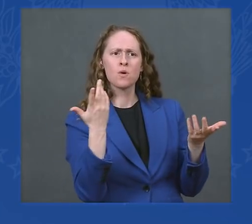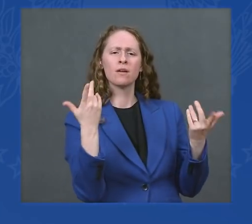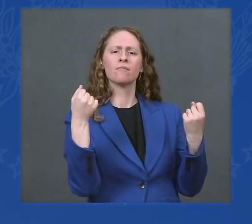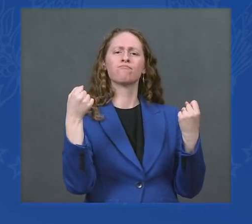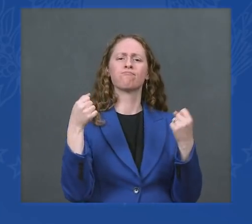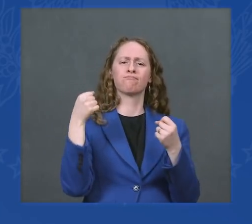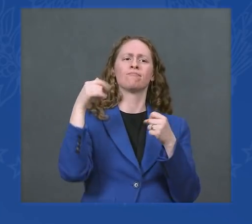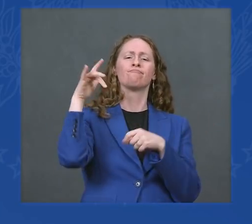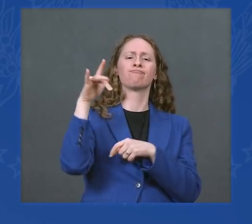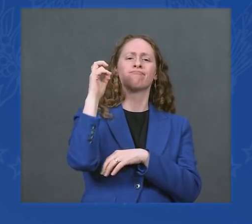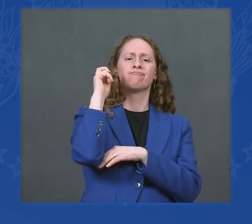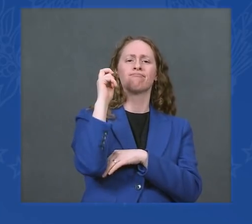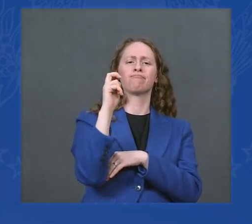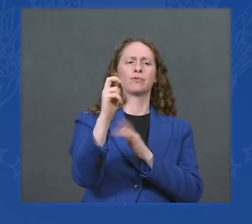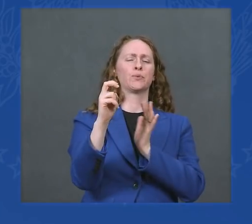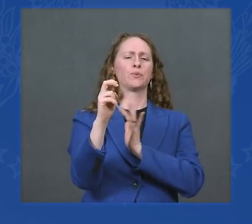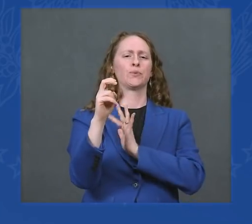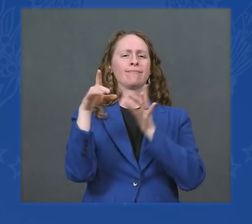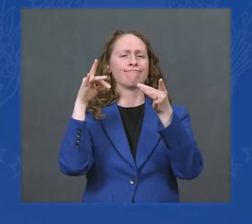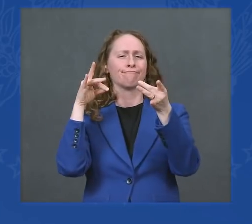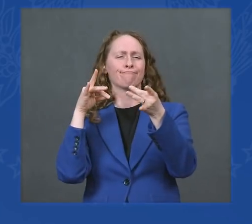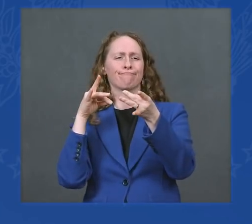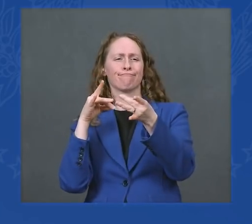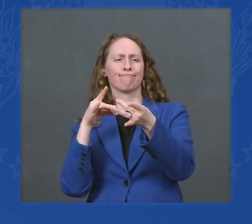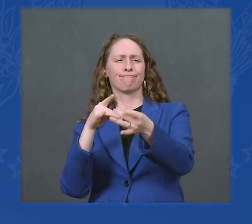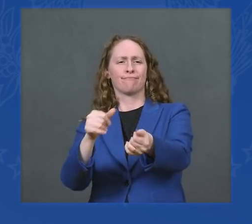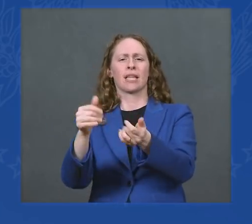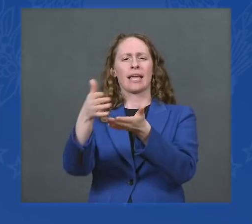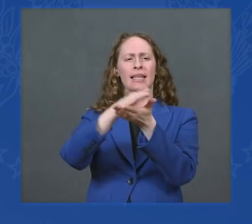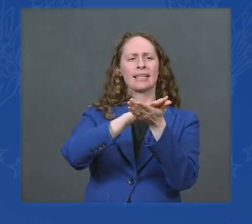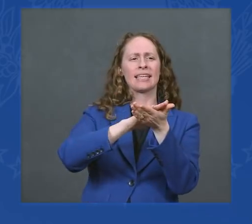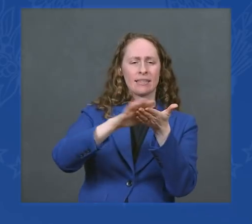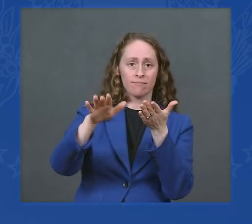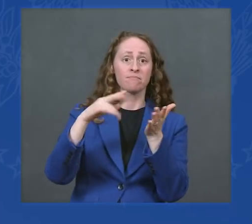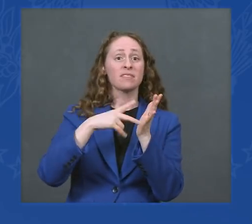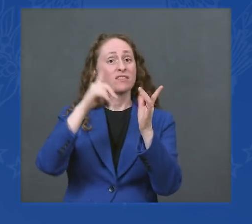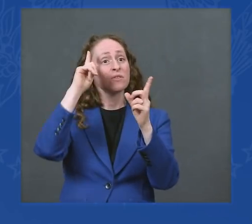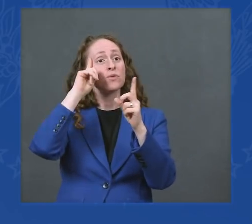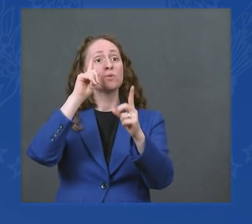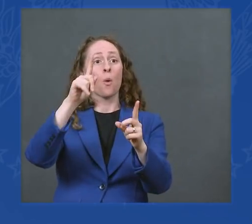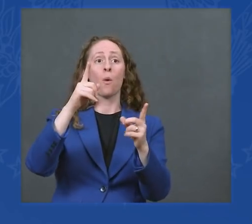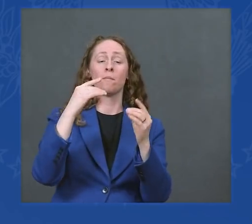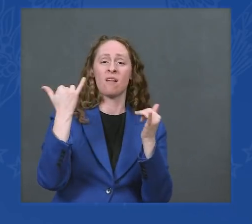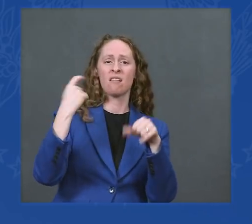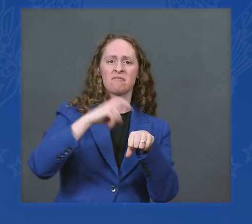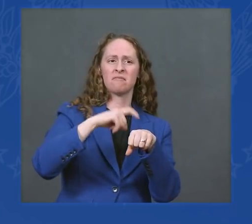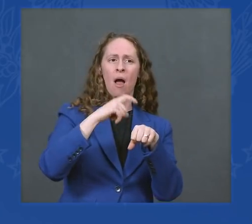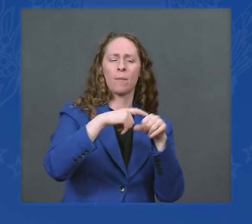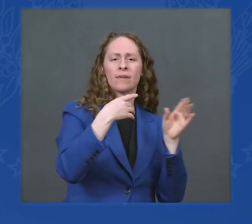to an all electric future possible and to support this. We're making historic investments